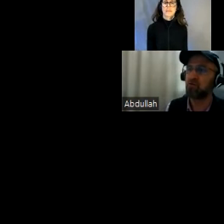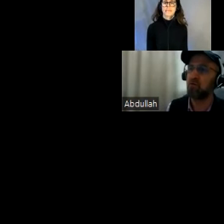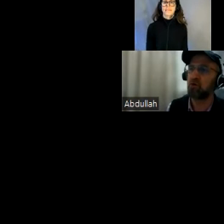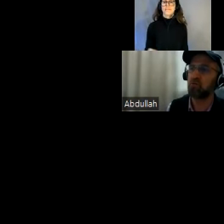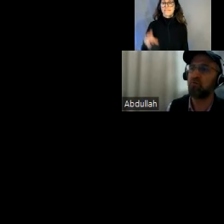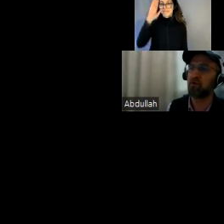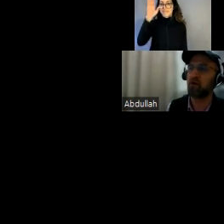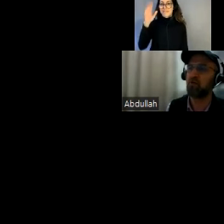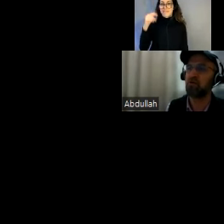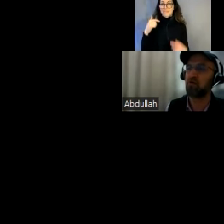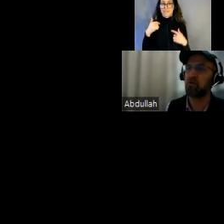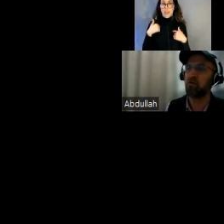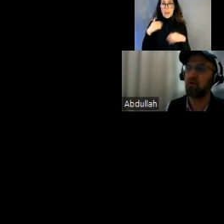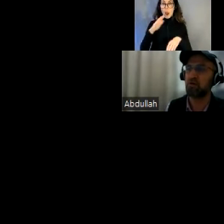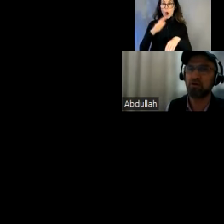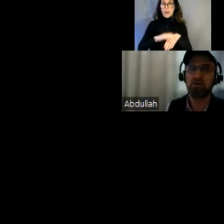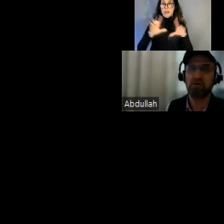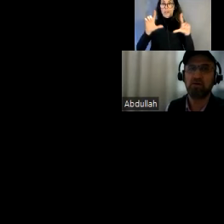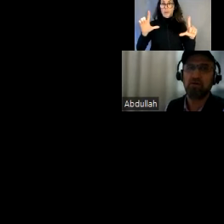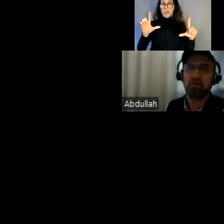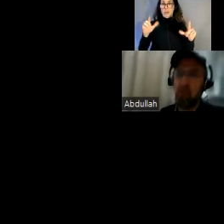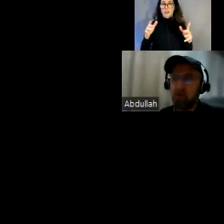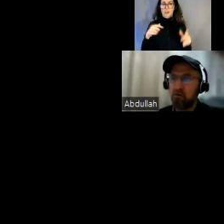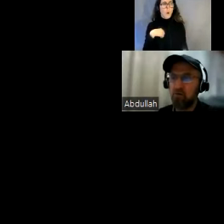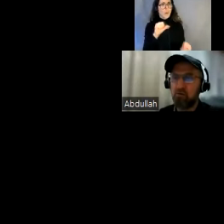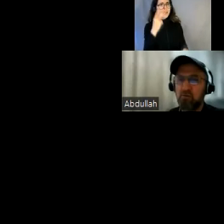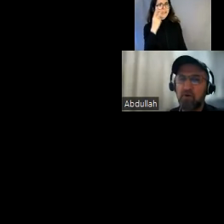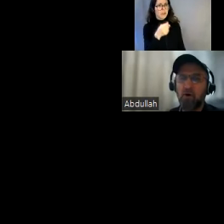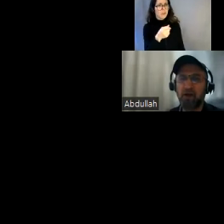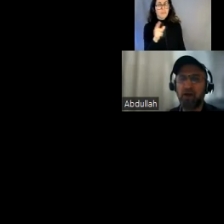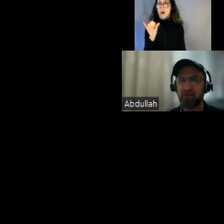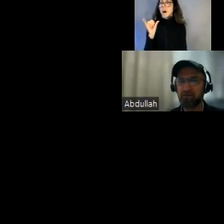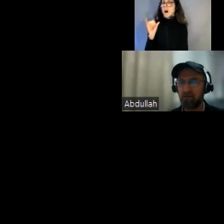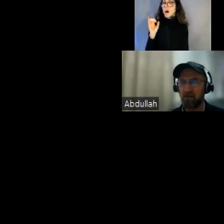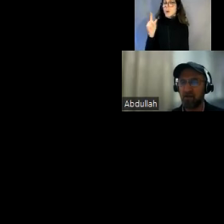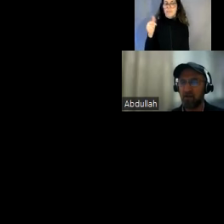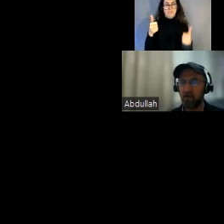that? » SPEAKER: Sure. I don't see myself on the screen. So I'm not sure